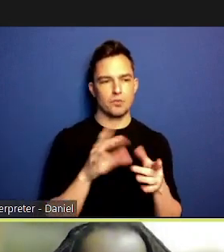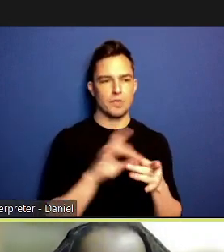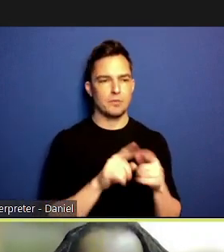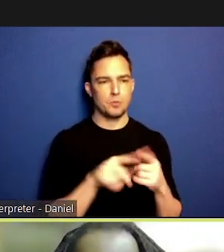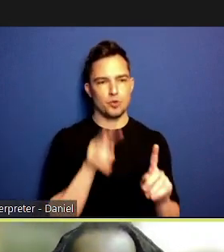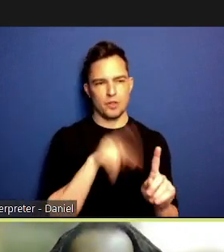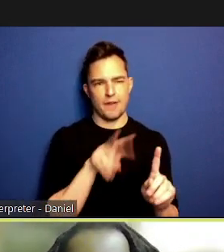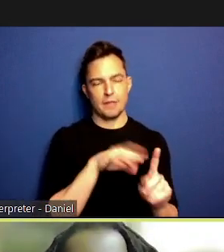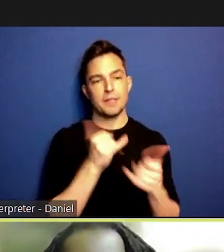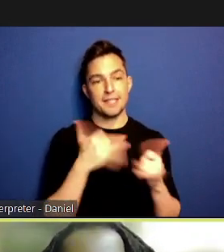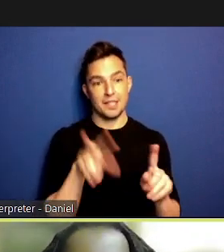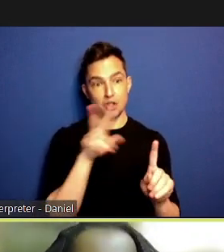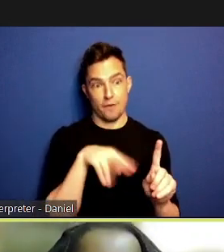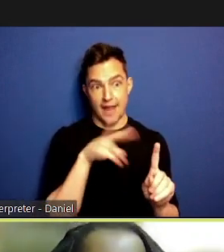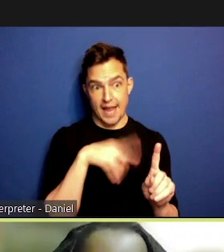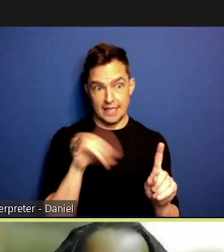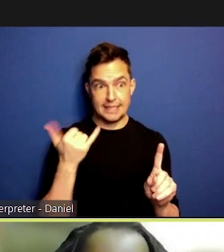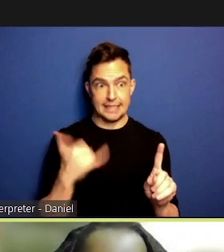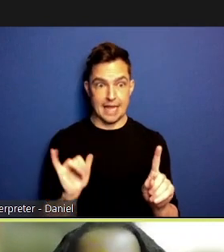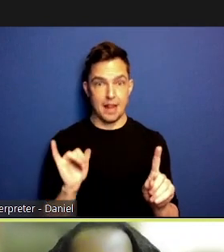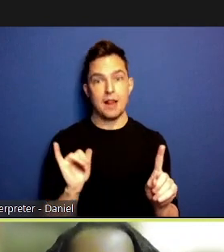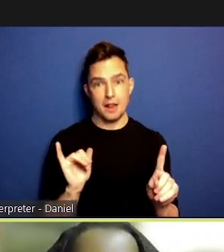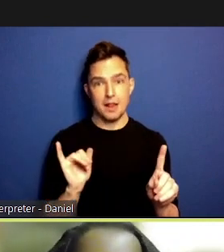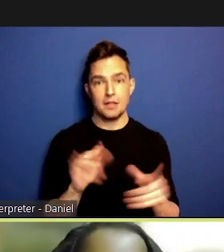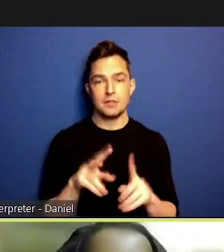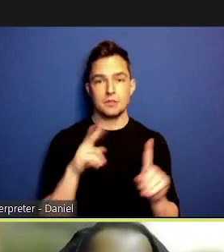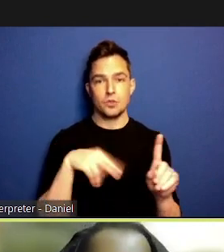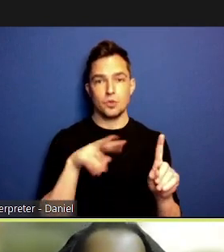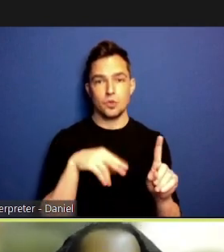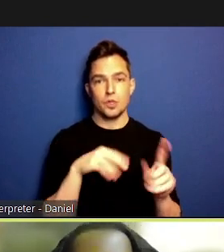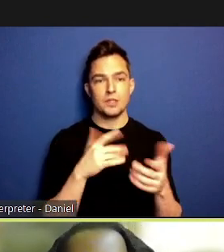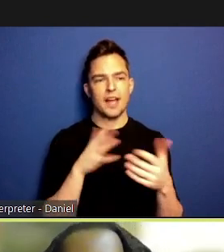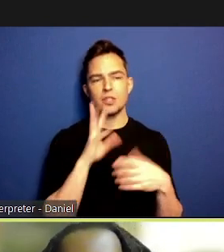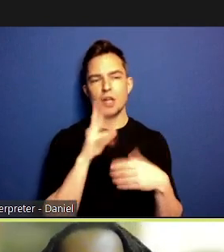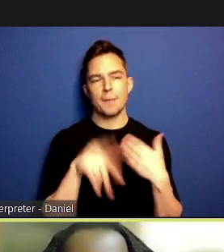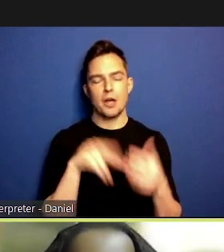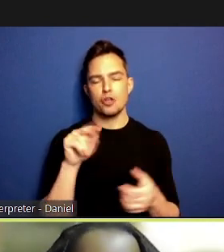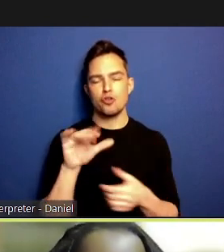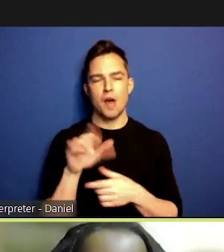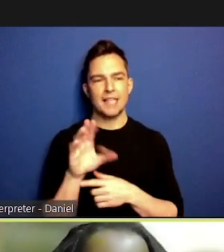surveilled. And I can talk about the nuances and the distinctions of what it was like to